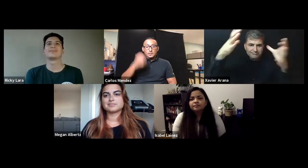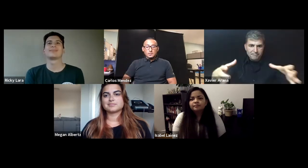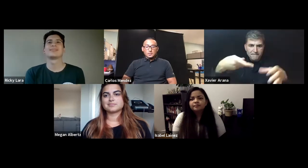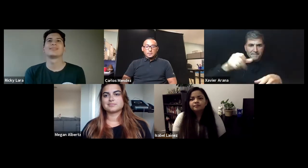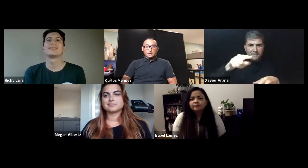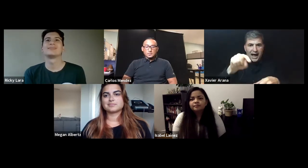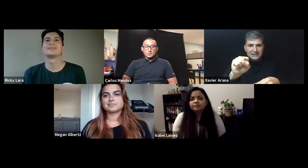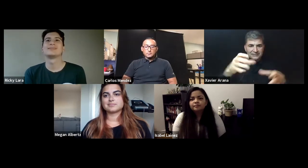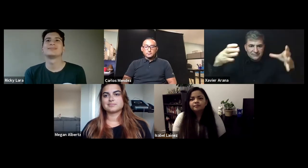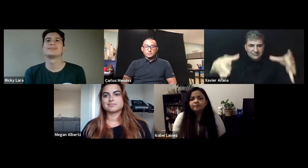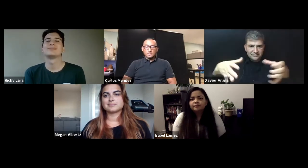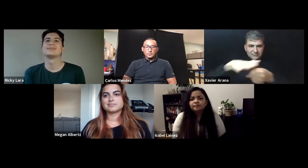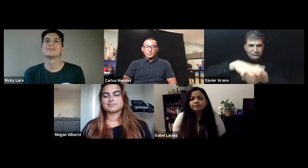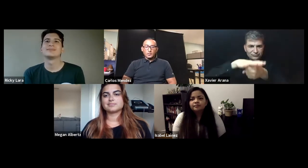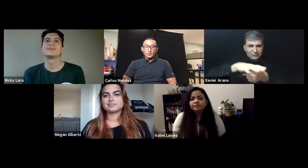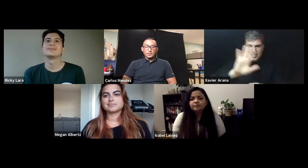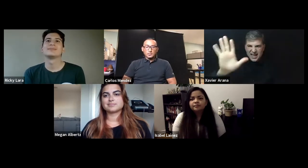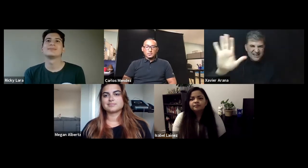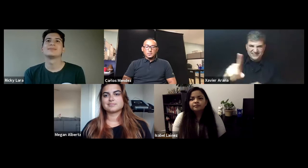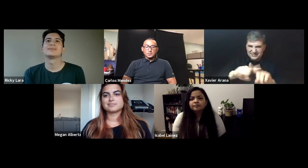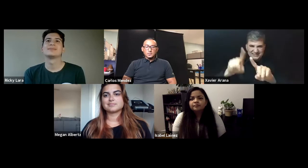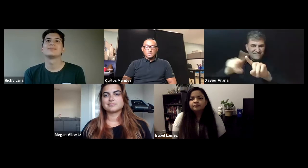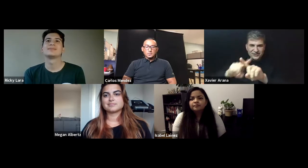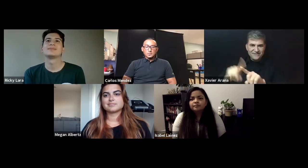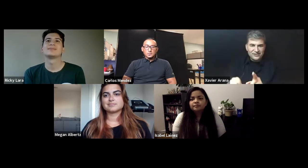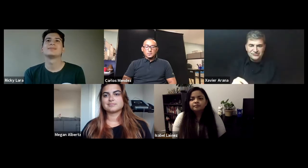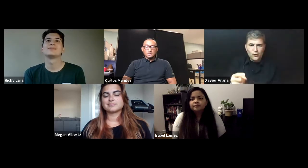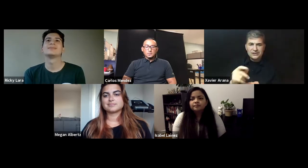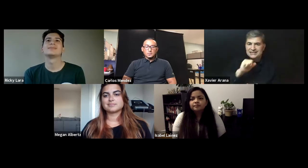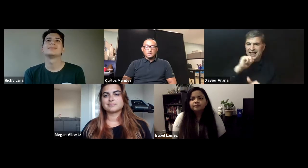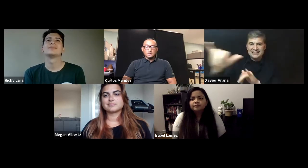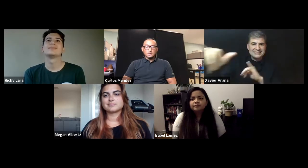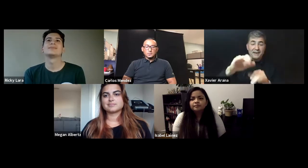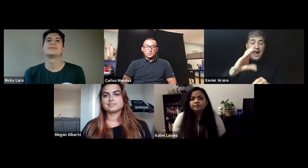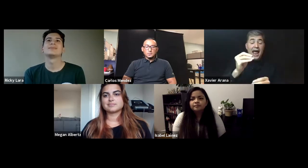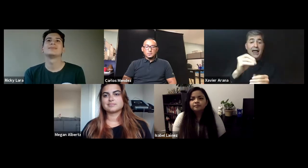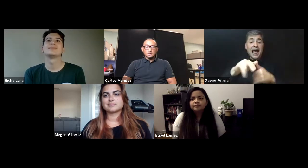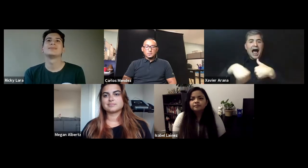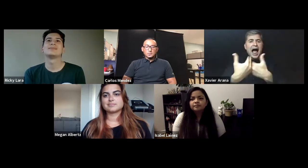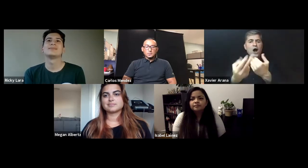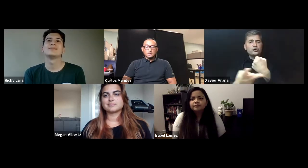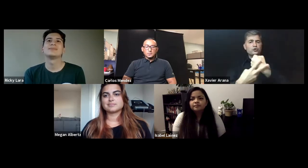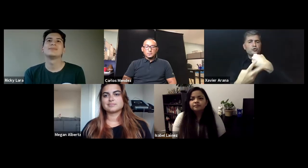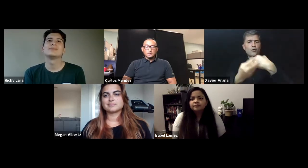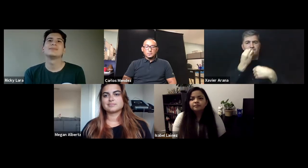Um...you know, put it in a pressure cooker and see what happens.